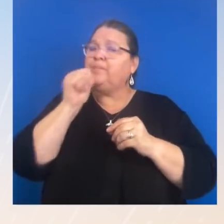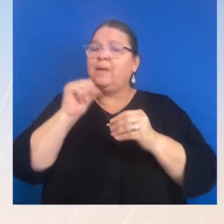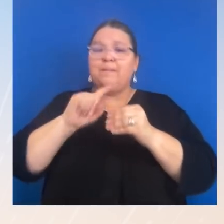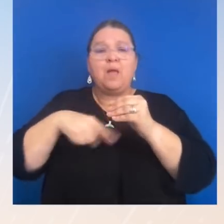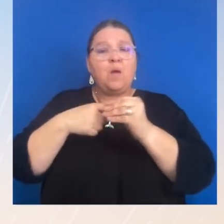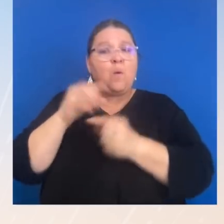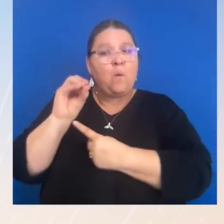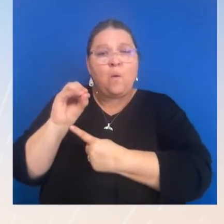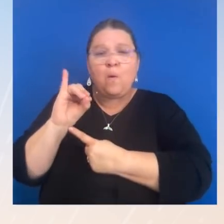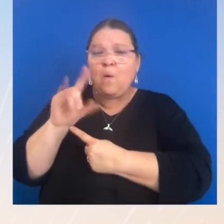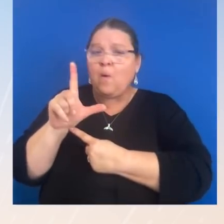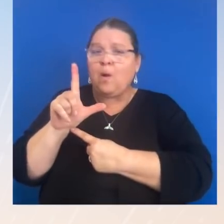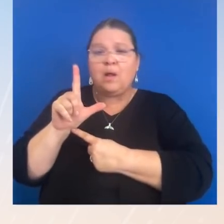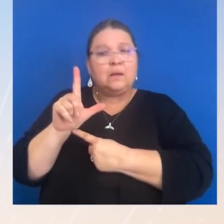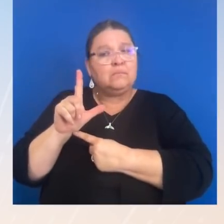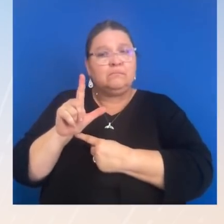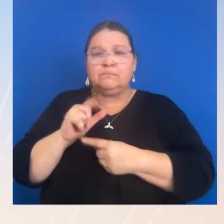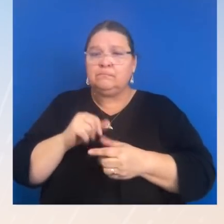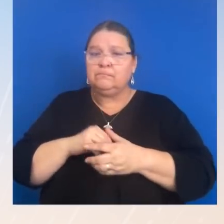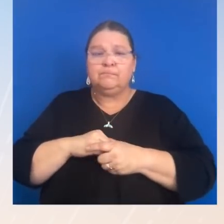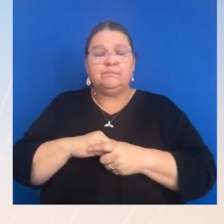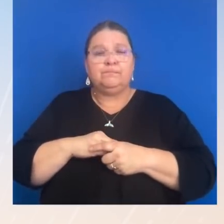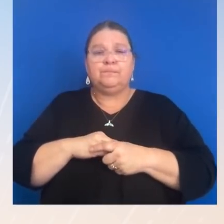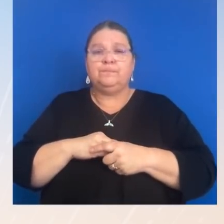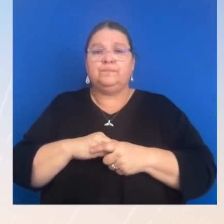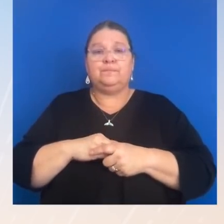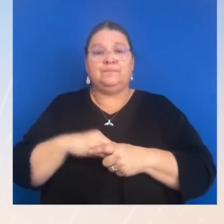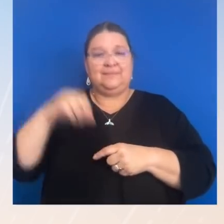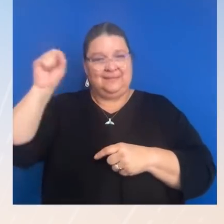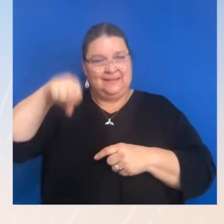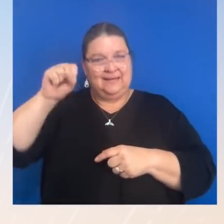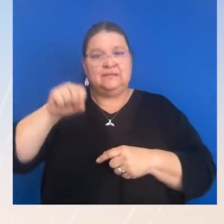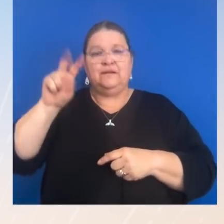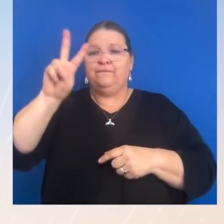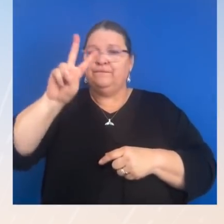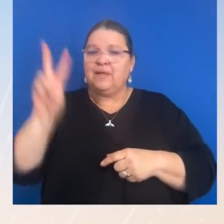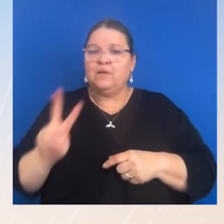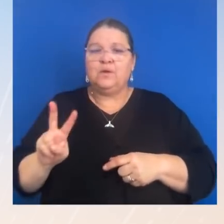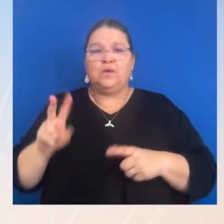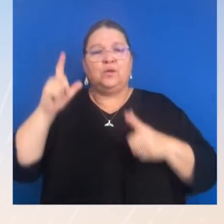while they are a large -- a very large producer of oil, this is not currently, at this moment,